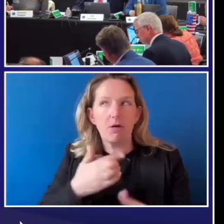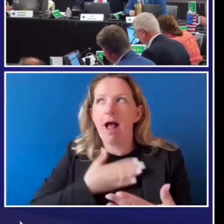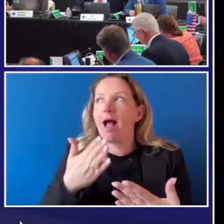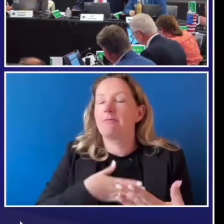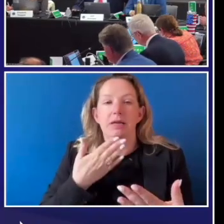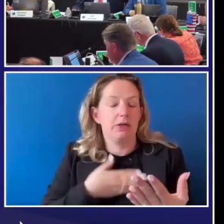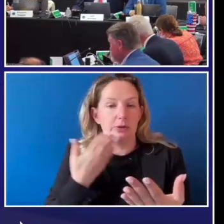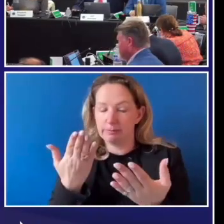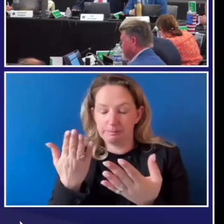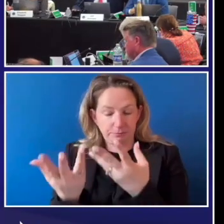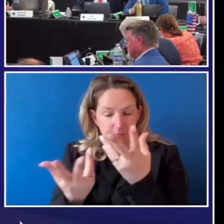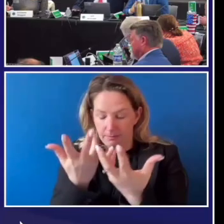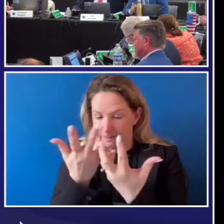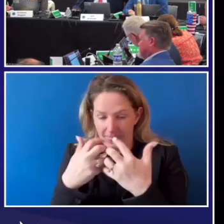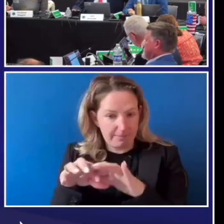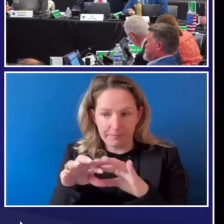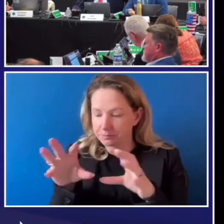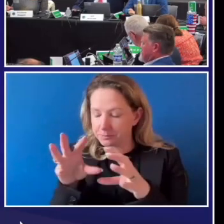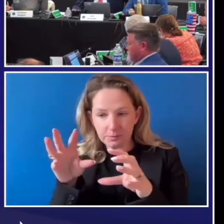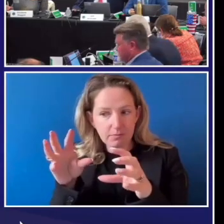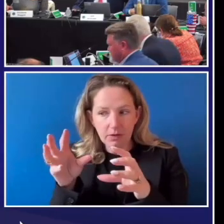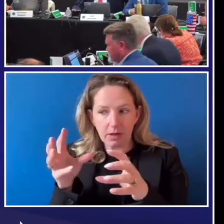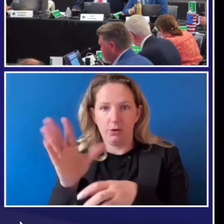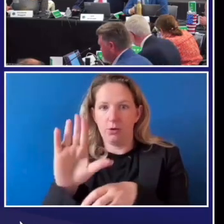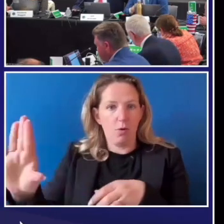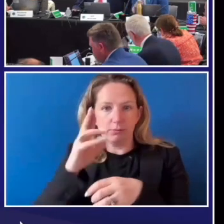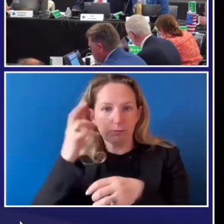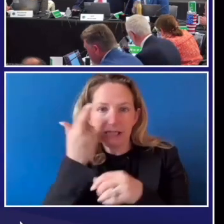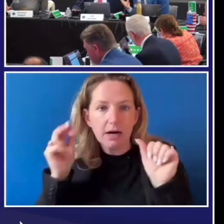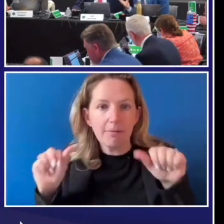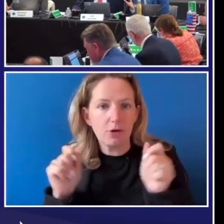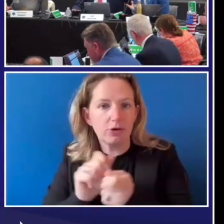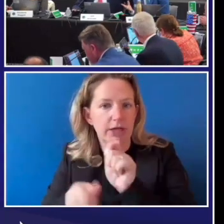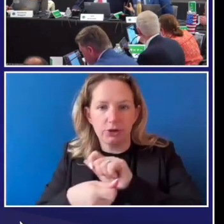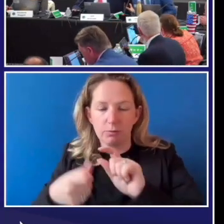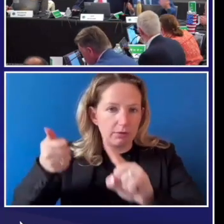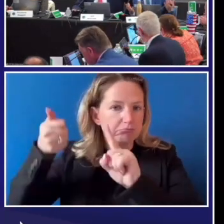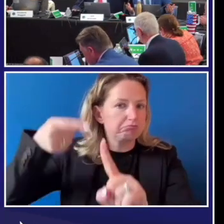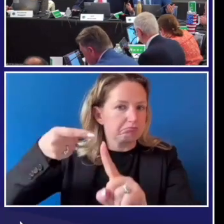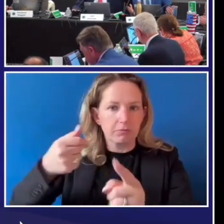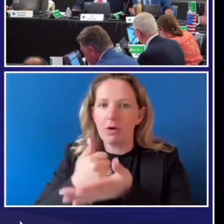changes that make these regs easier to understand, and, you know, easier to follow for everybody involved.